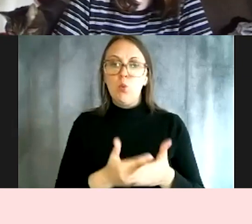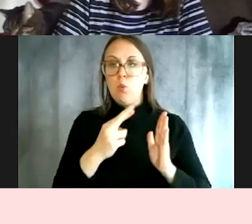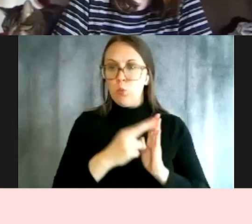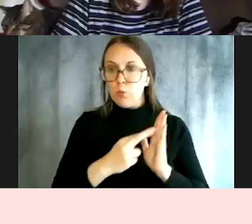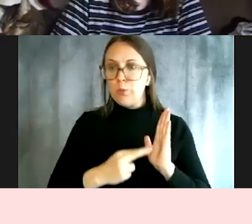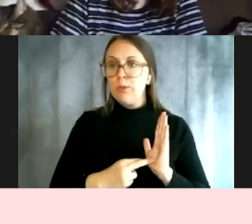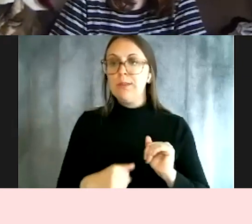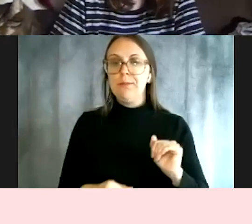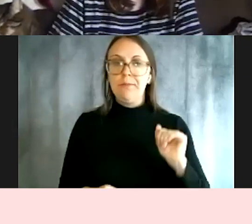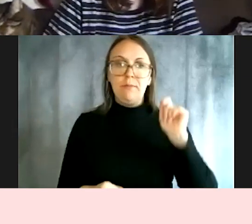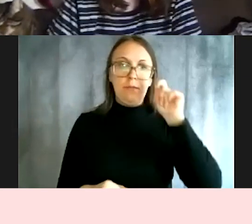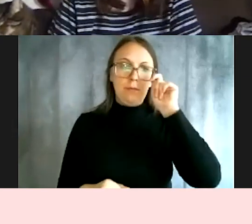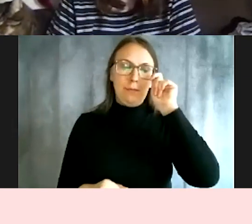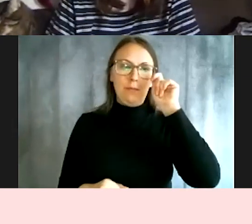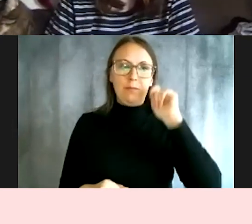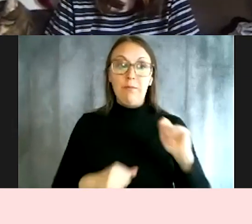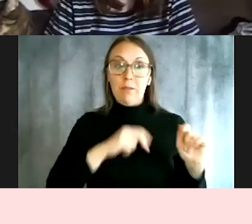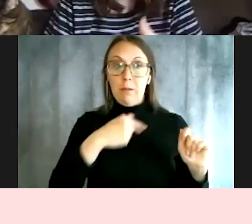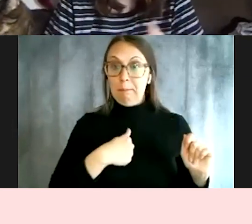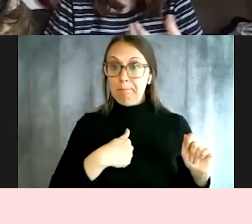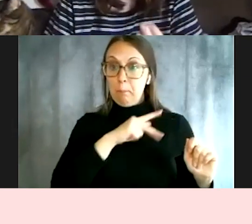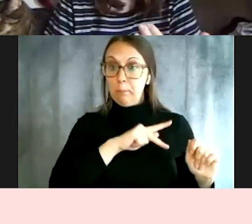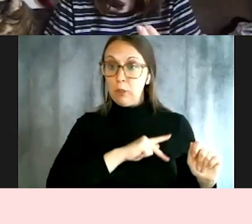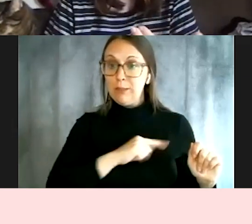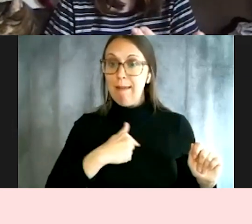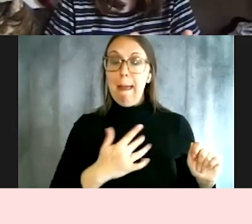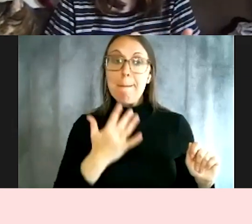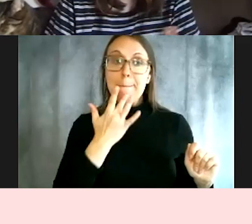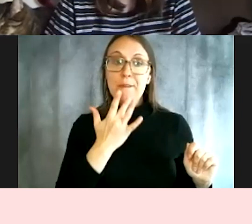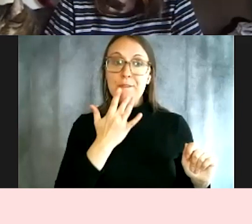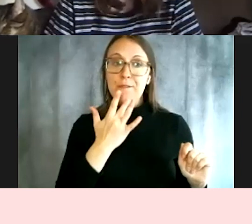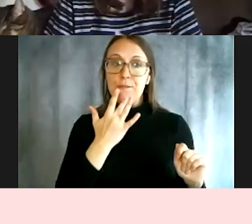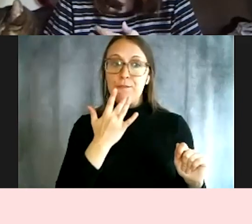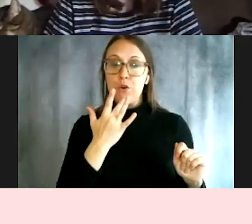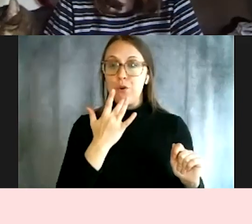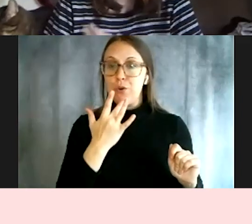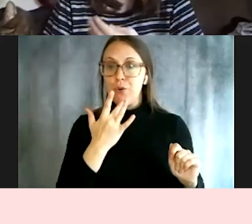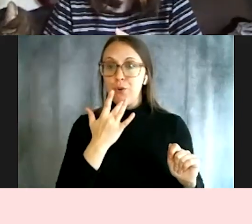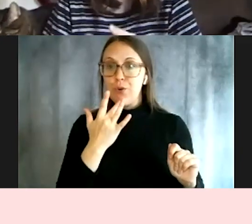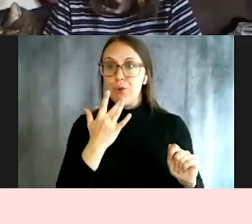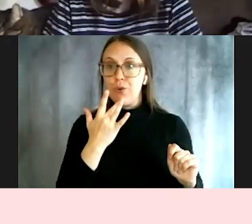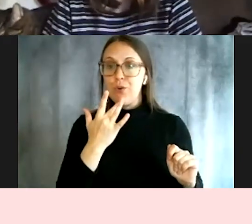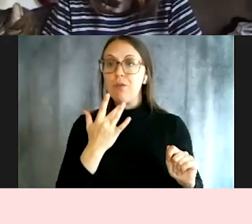I personally prefer if I need to reference W.C.A.G or if I'm trying to teach someone about it,